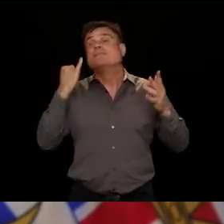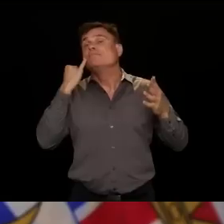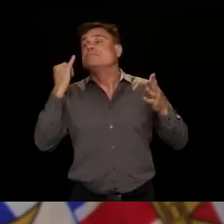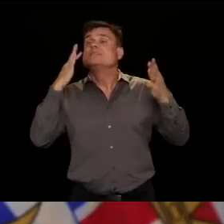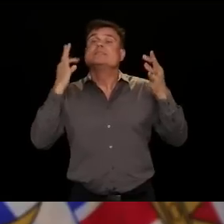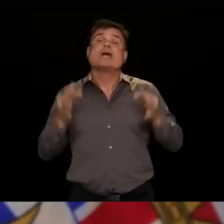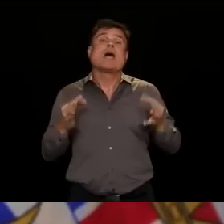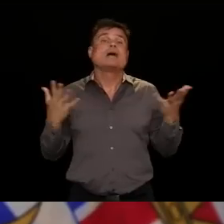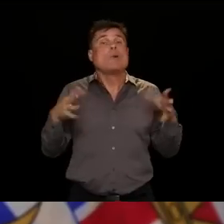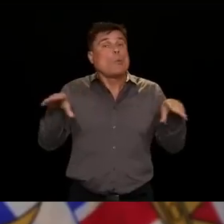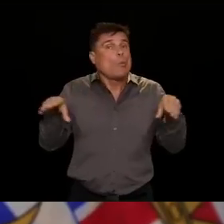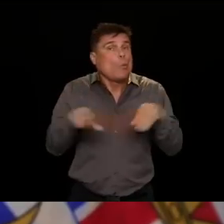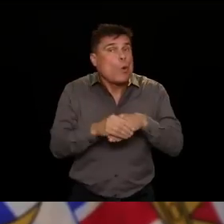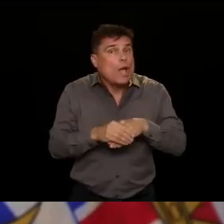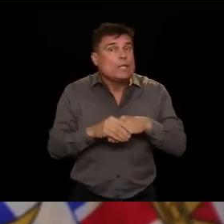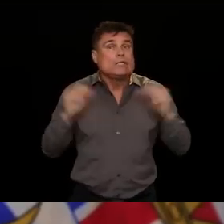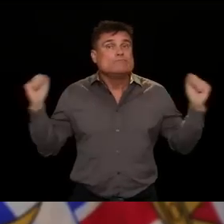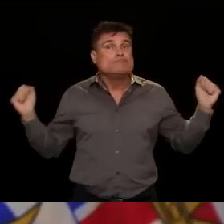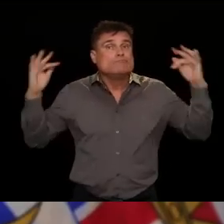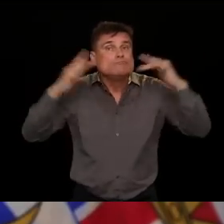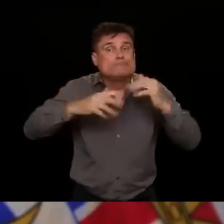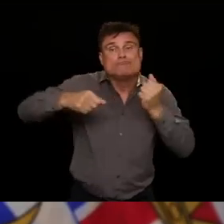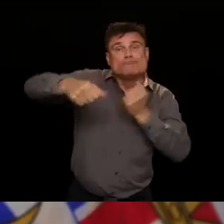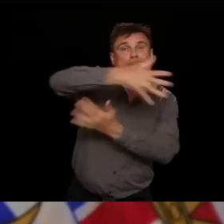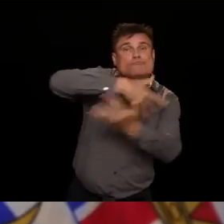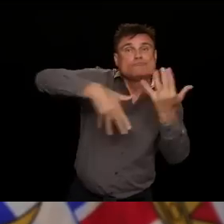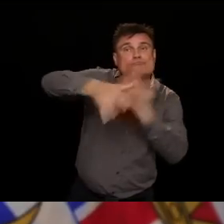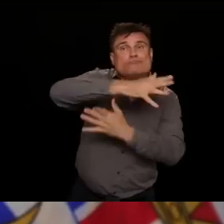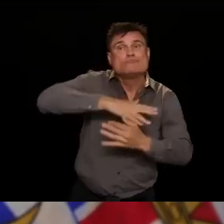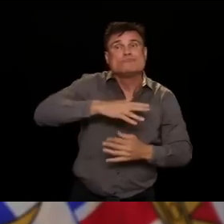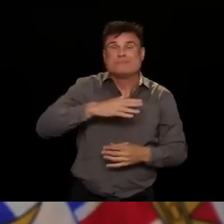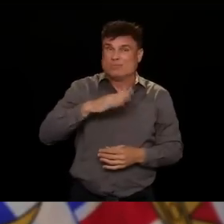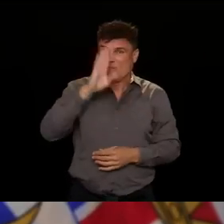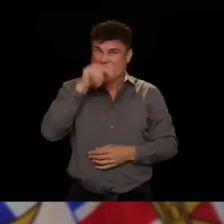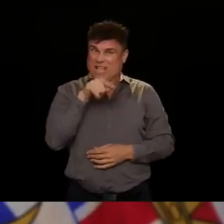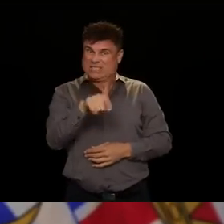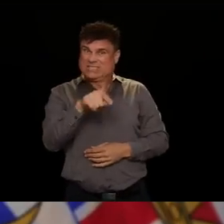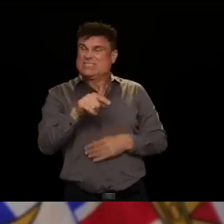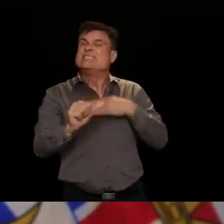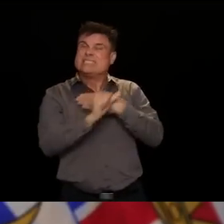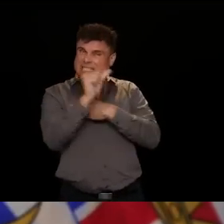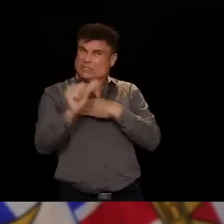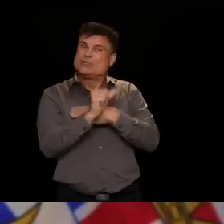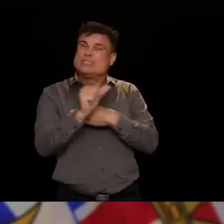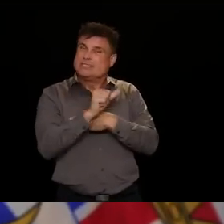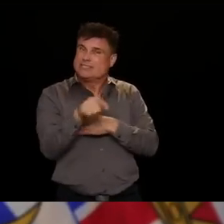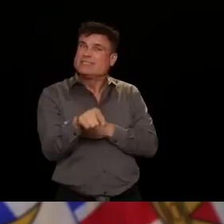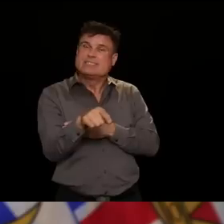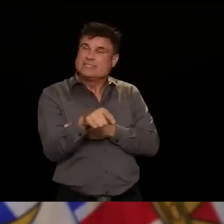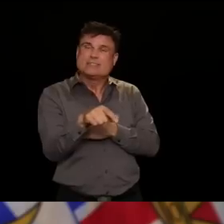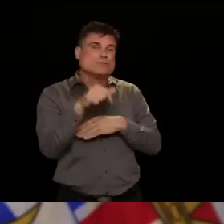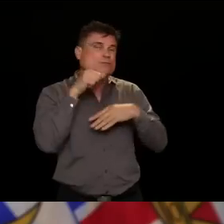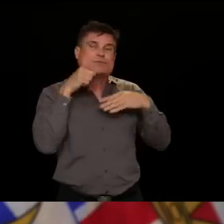What we don't want is for them to all go out and infect other people and we get to an explosively increasing phase.